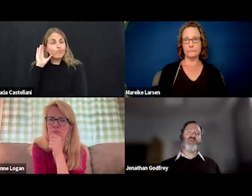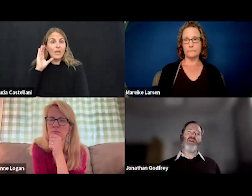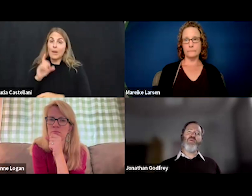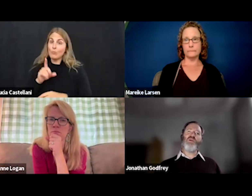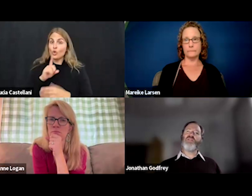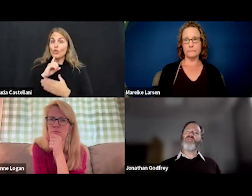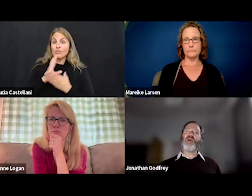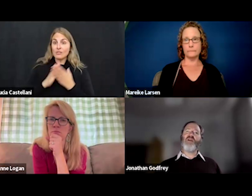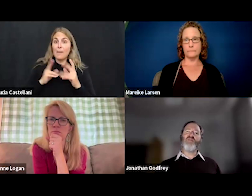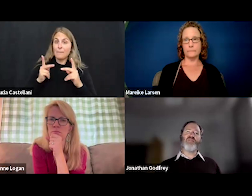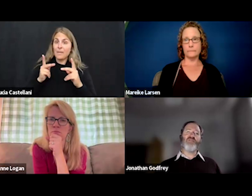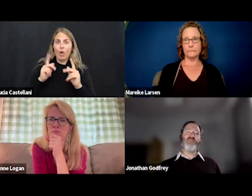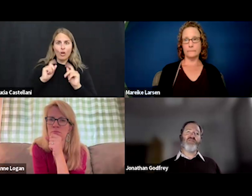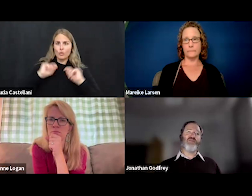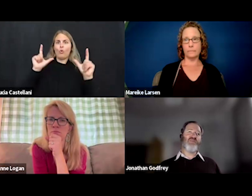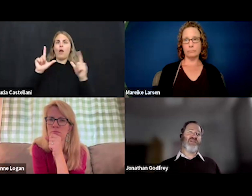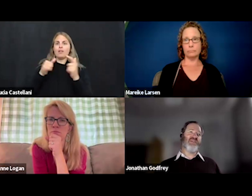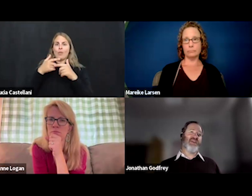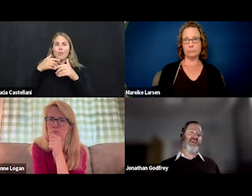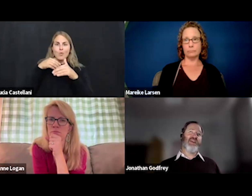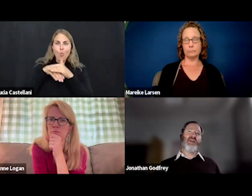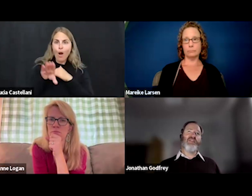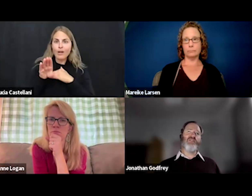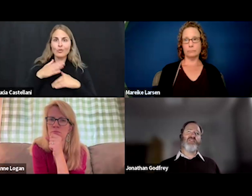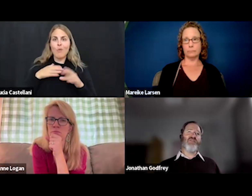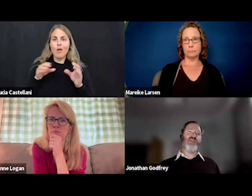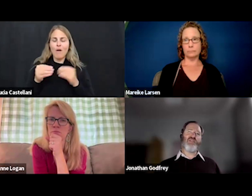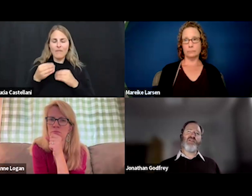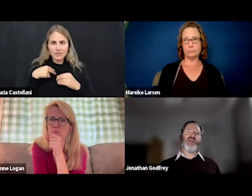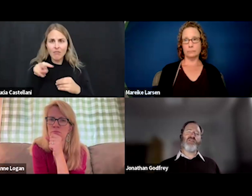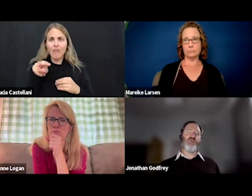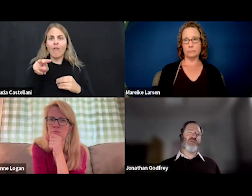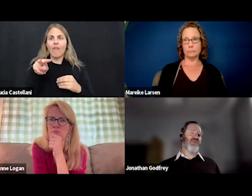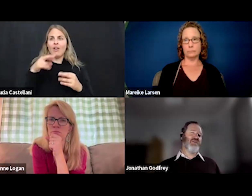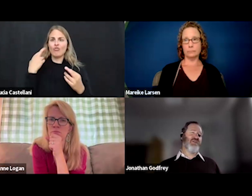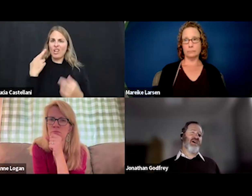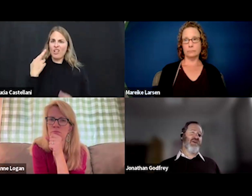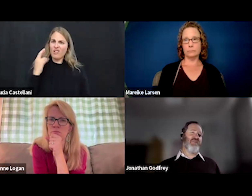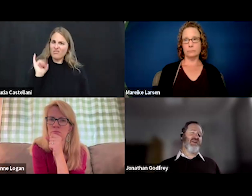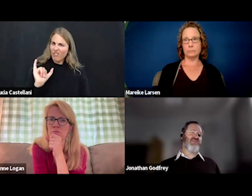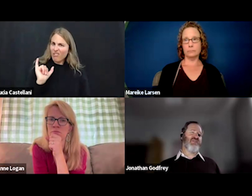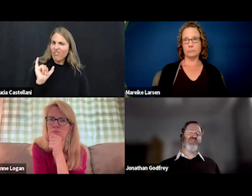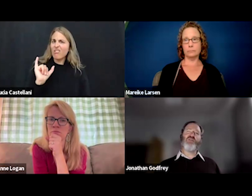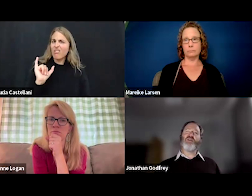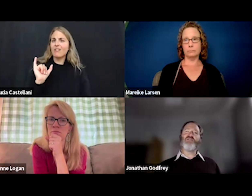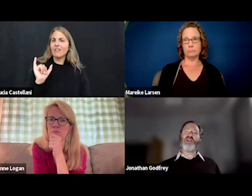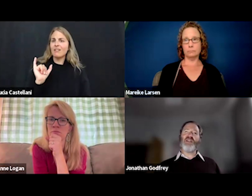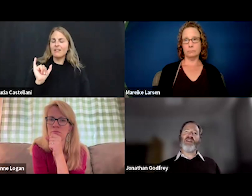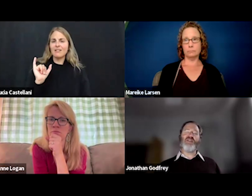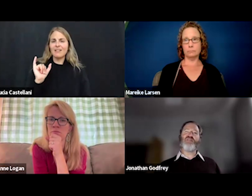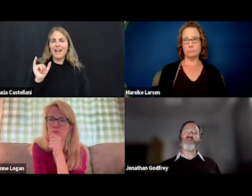when they walk into my office for a meeting and discover this guide dog. And it's not a dog in training.